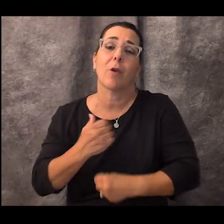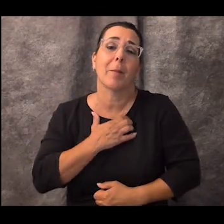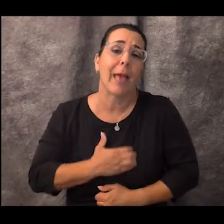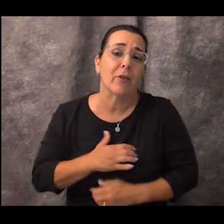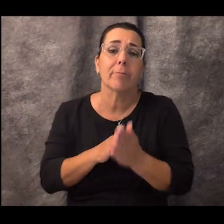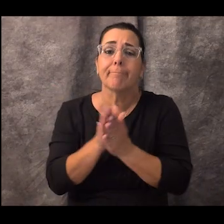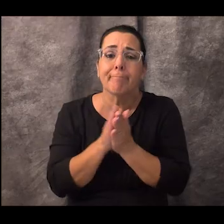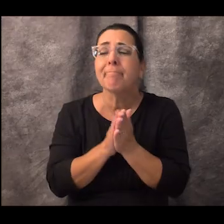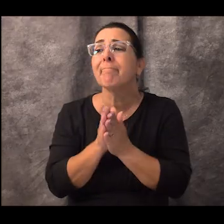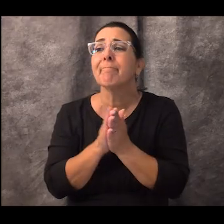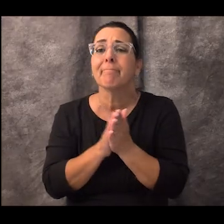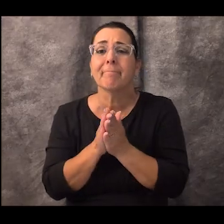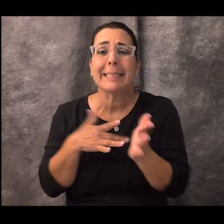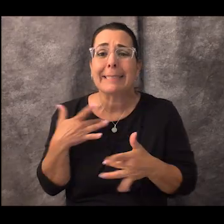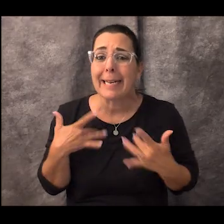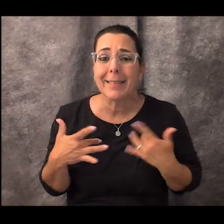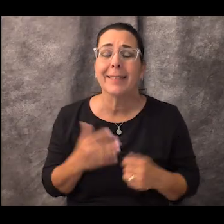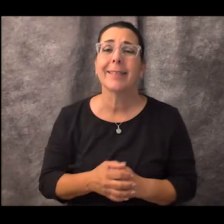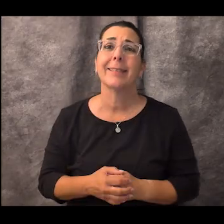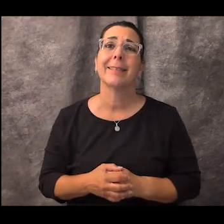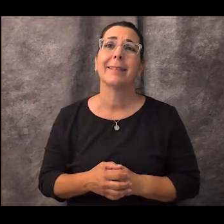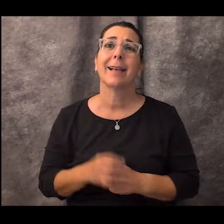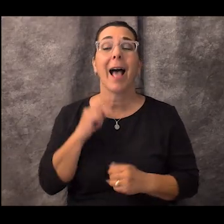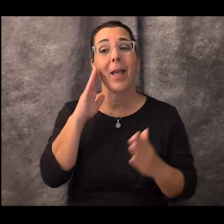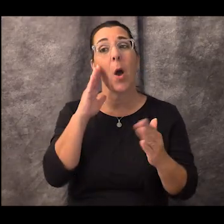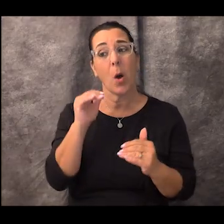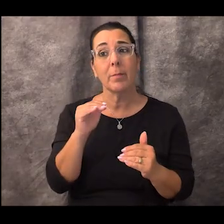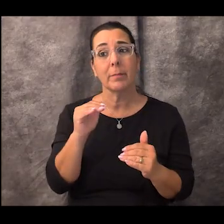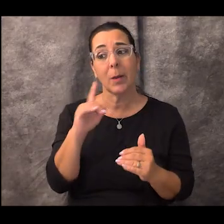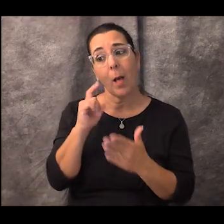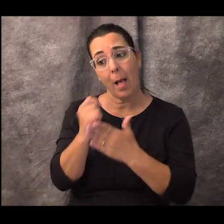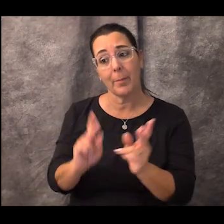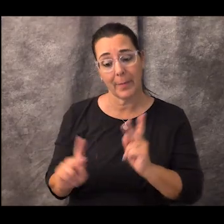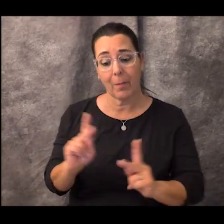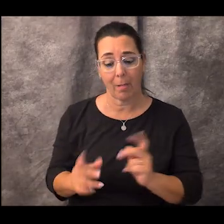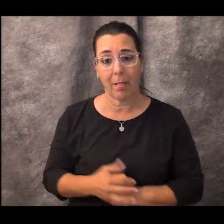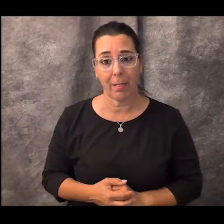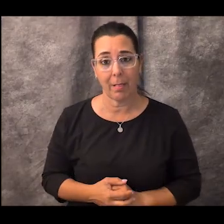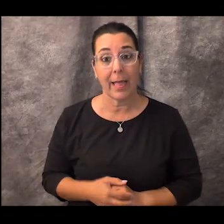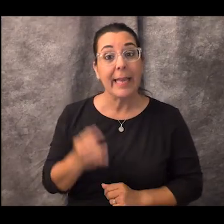I hope it's really helpful for folks. And they should definitely, if you're in California and you have questions